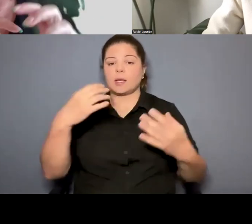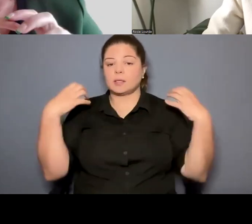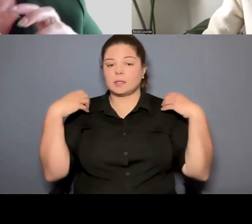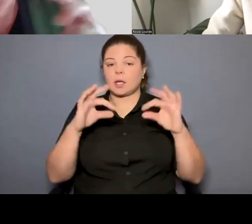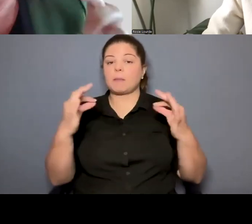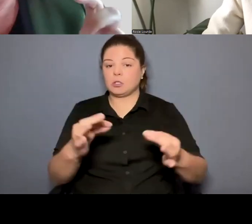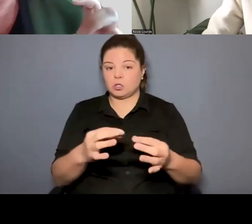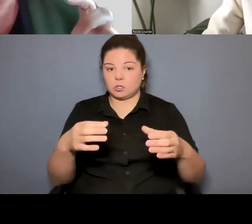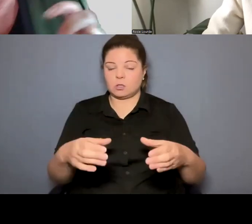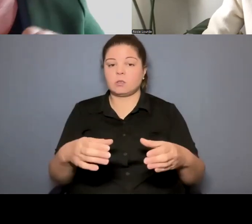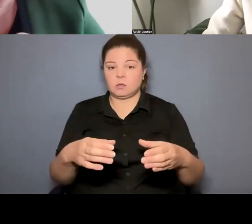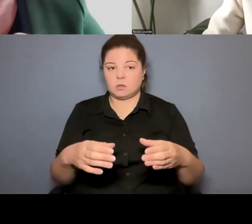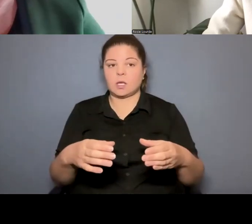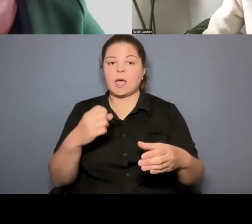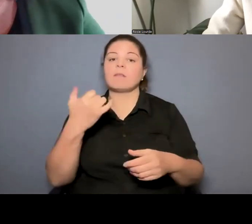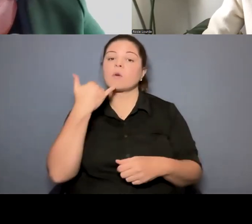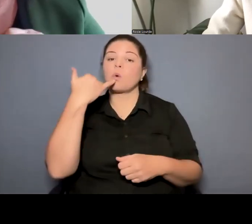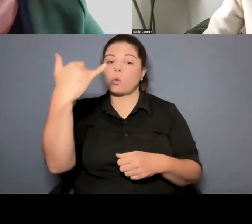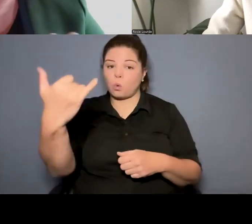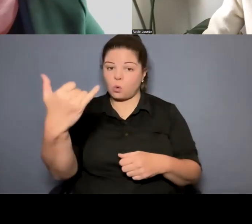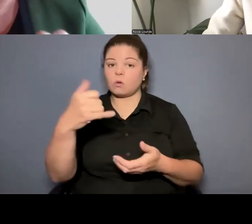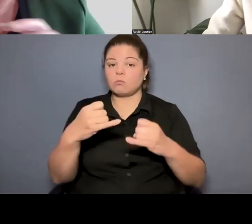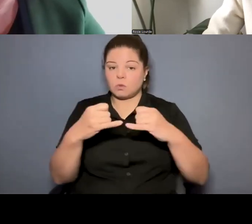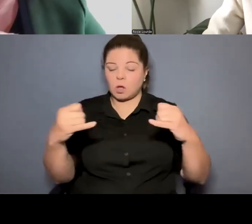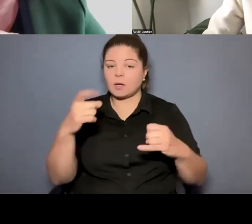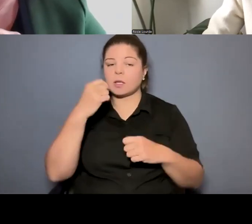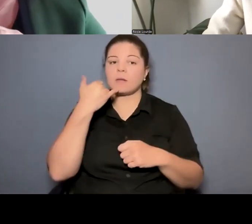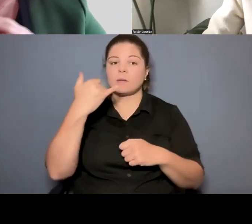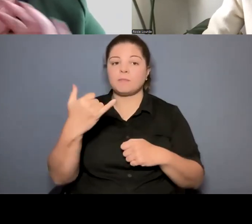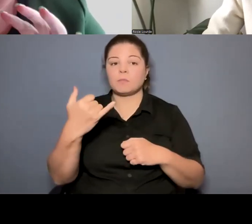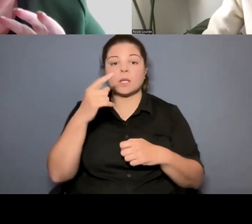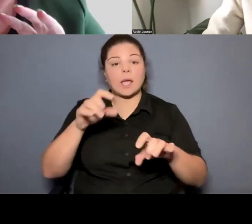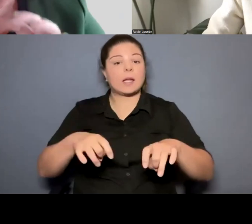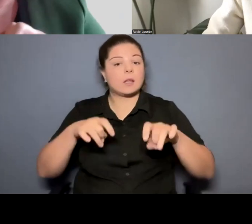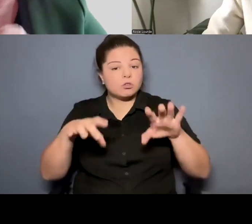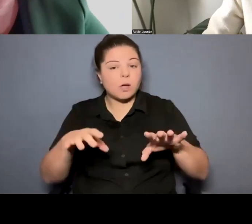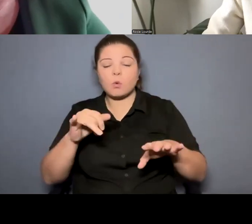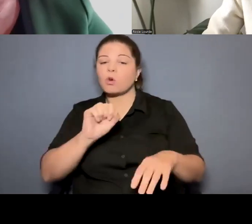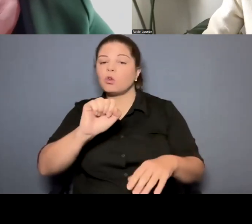There is a federal commission and also state commissions and you can go to either of those.